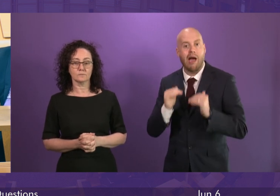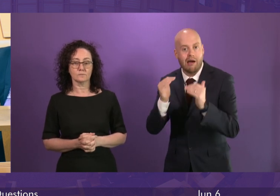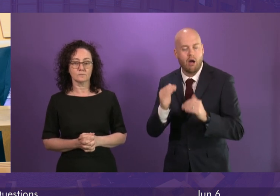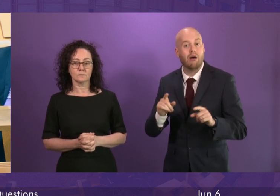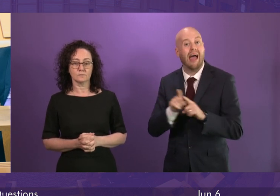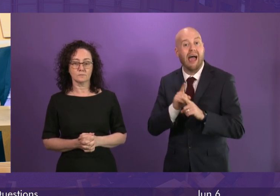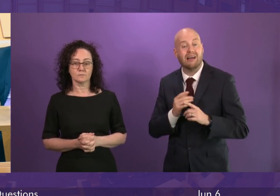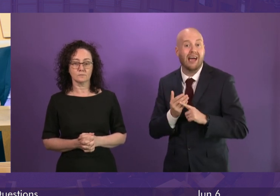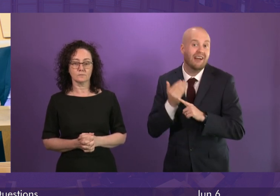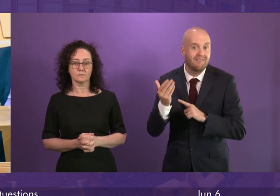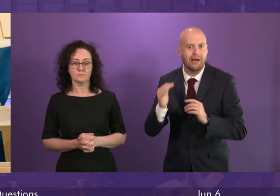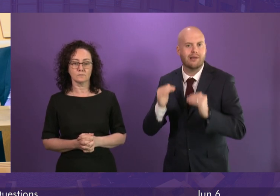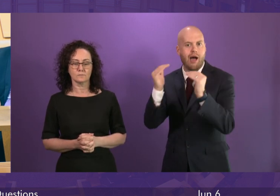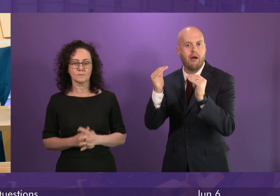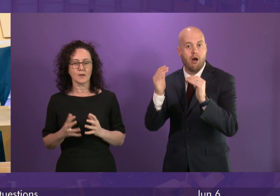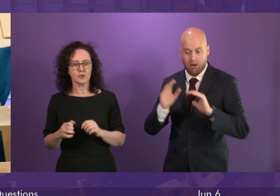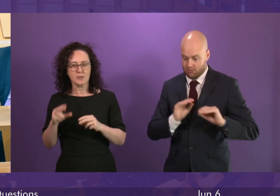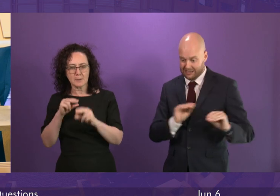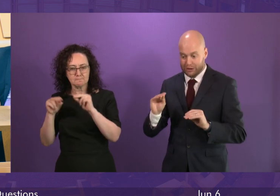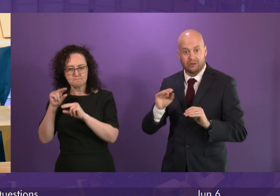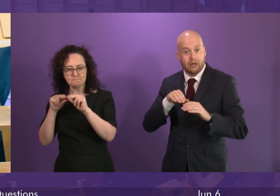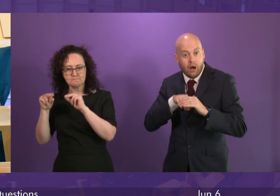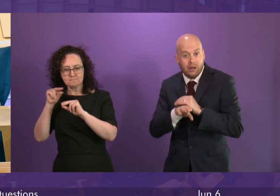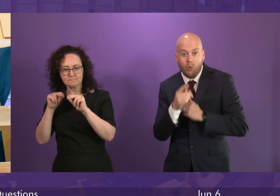classroom. We will give the education secretary all